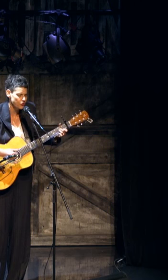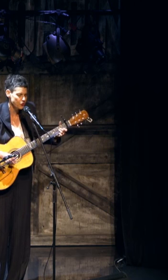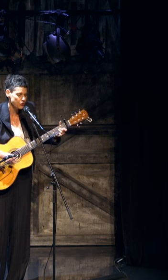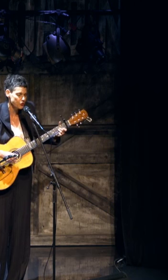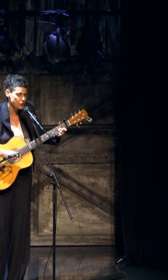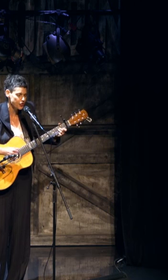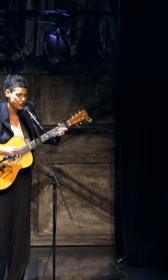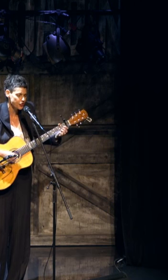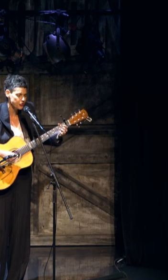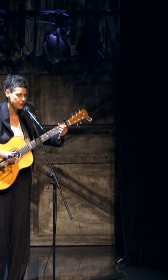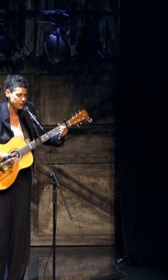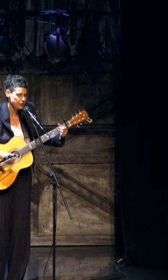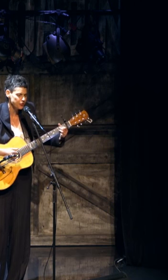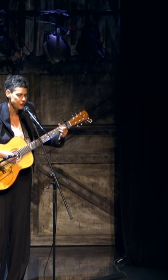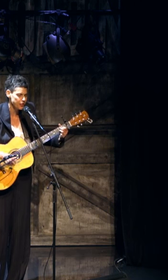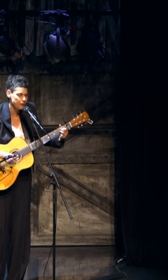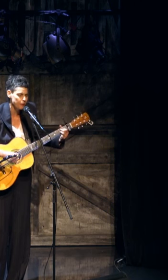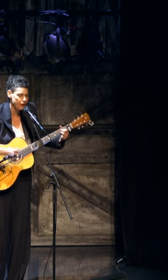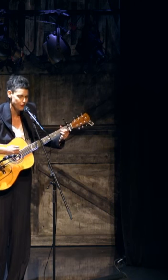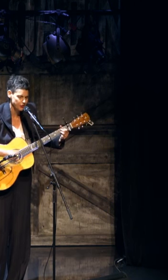# Who search to be reborn tonight